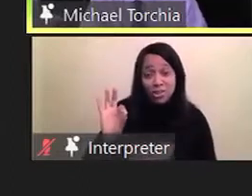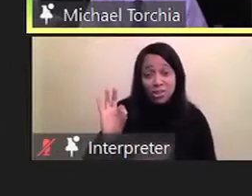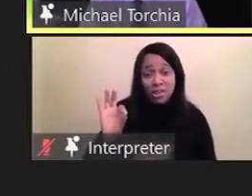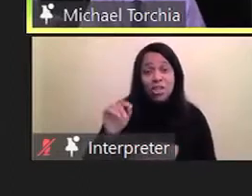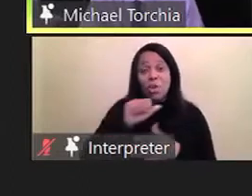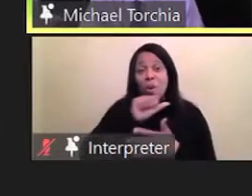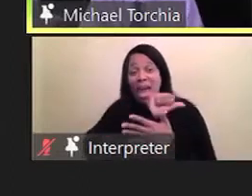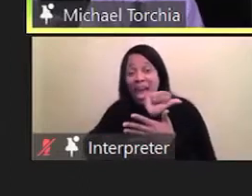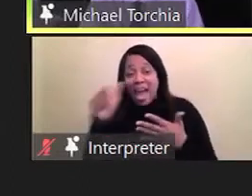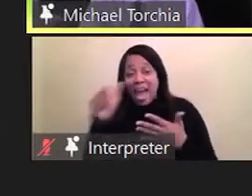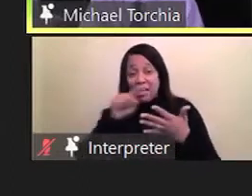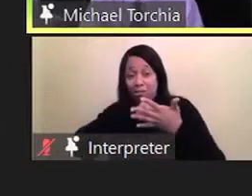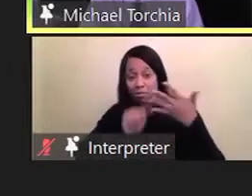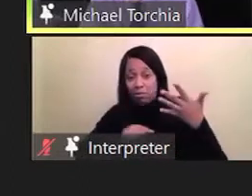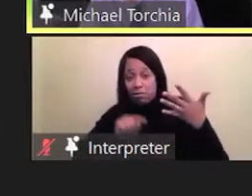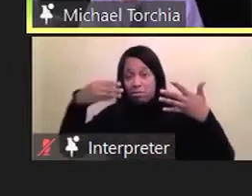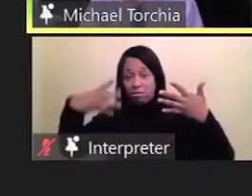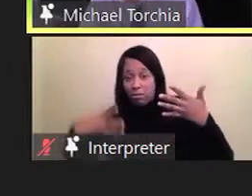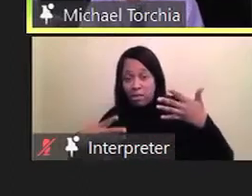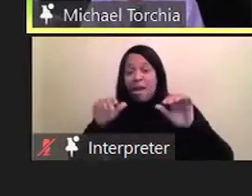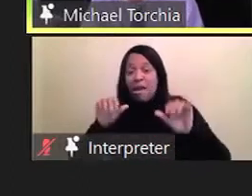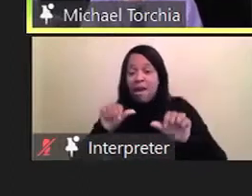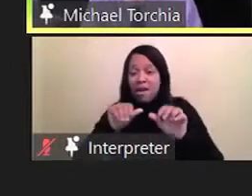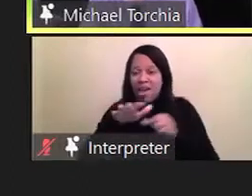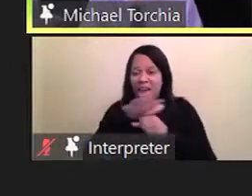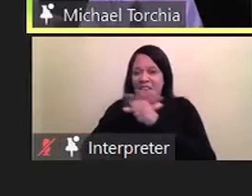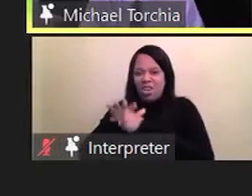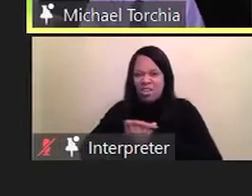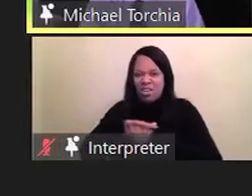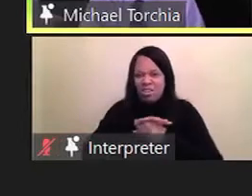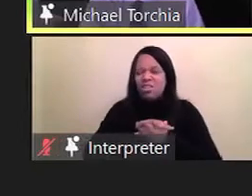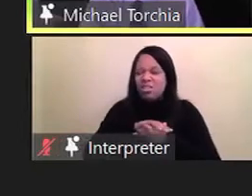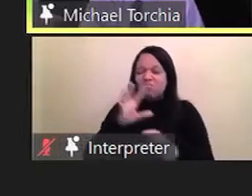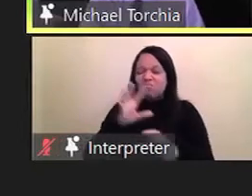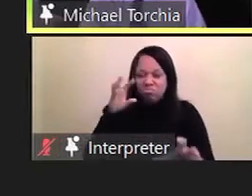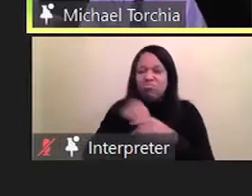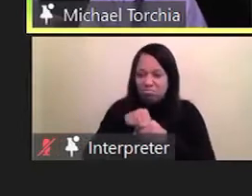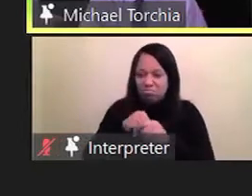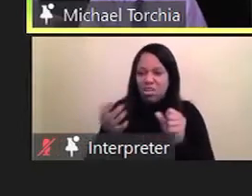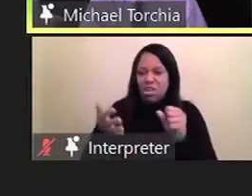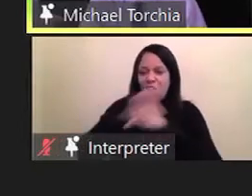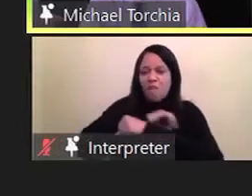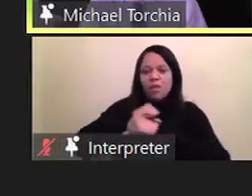that's considered to be a major bodily function, a major life activity.